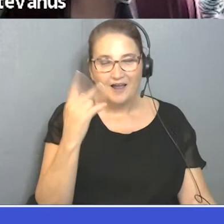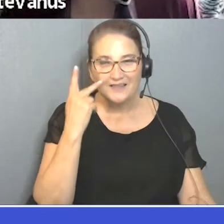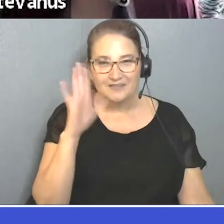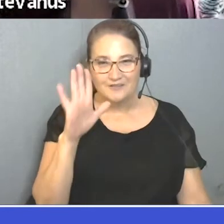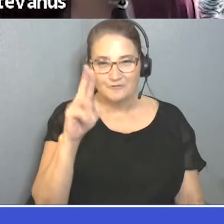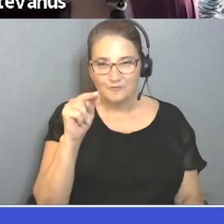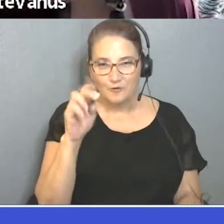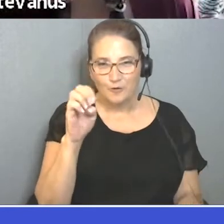I see you. Chris, thank you.